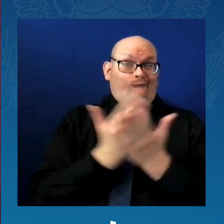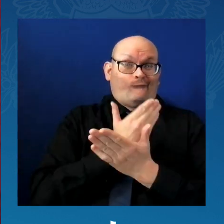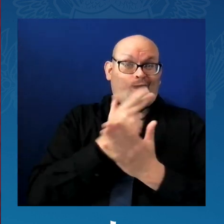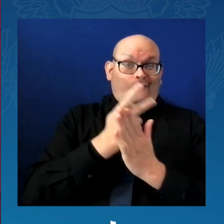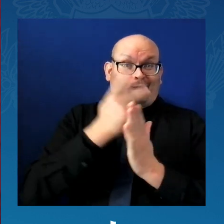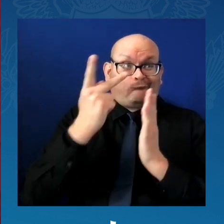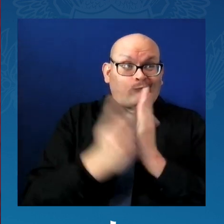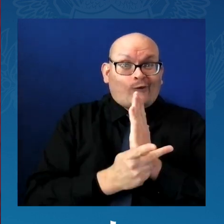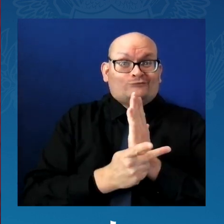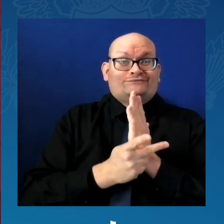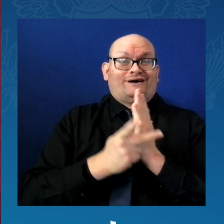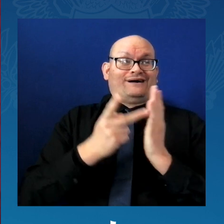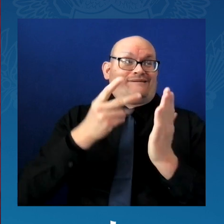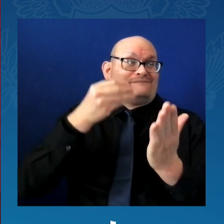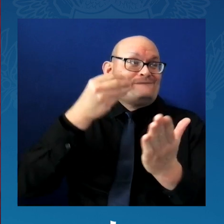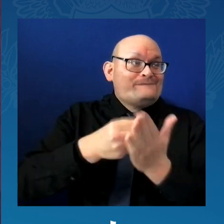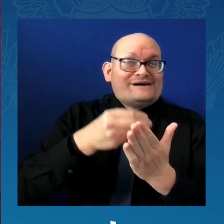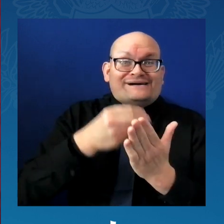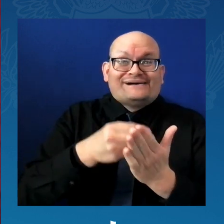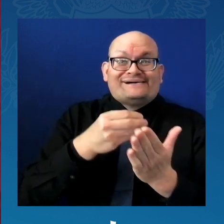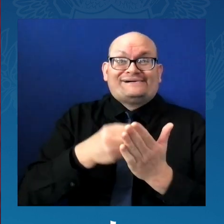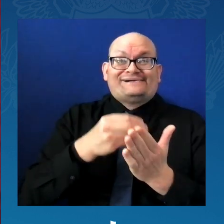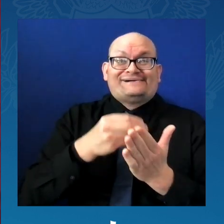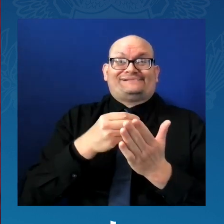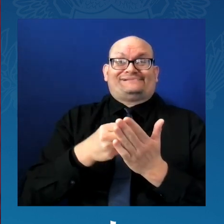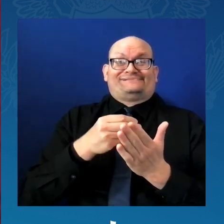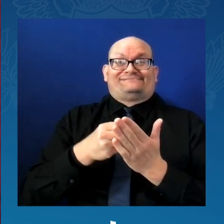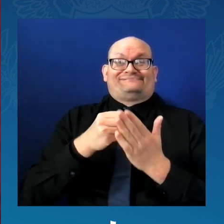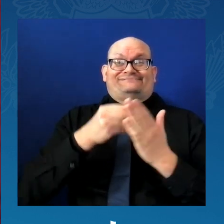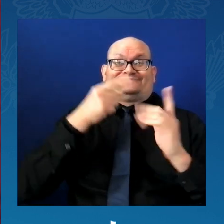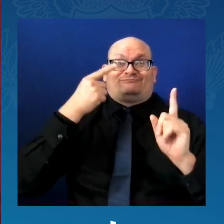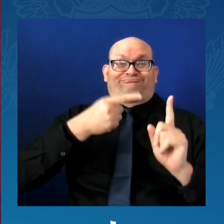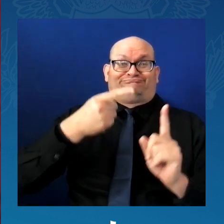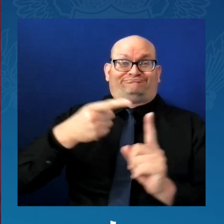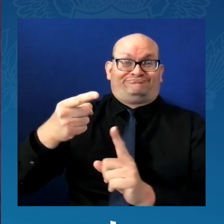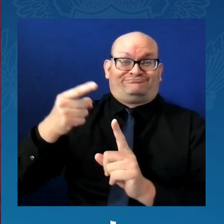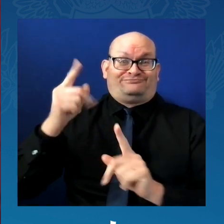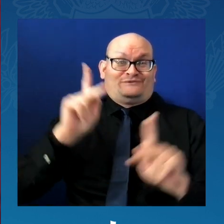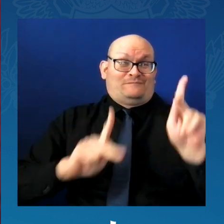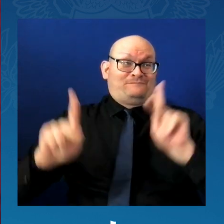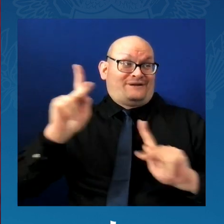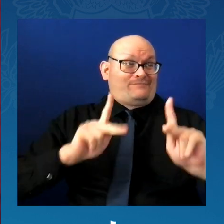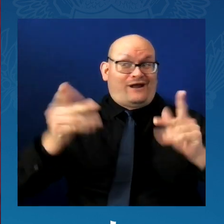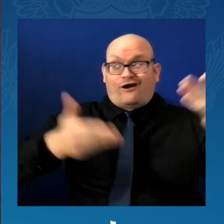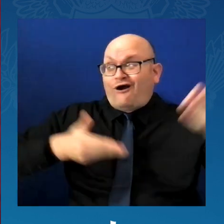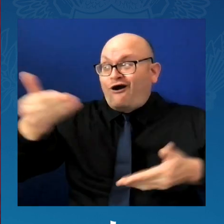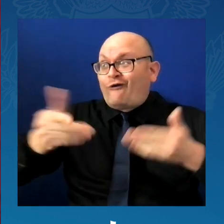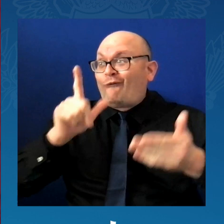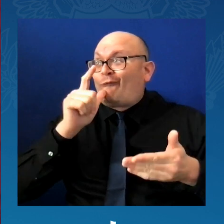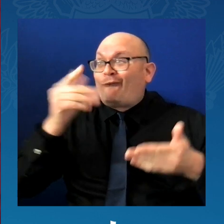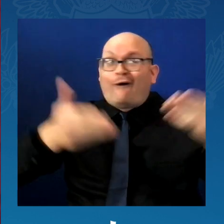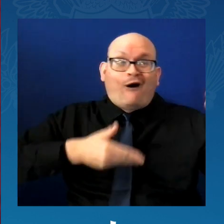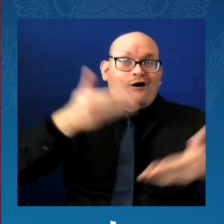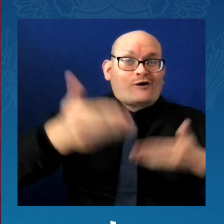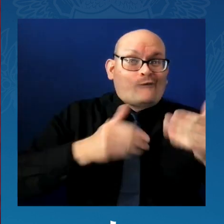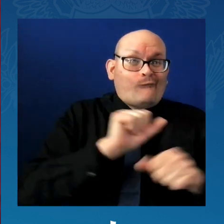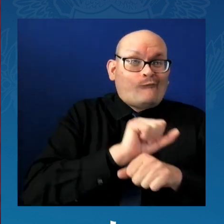to leadership across the federal space workforce. Under your leadership, Madam Vice President, this is the first time in this administration